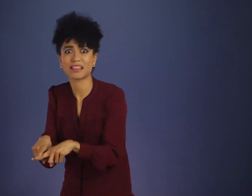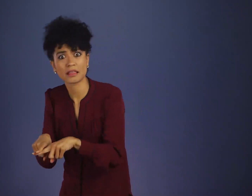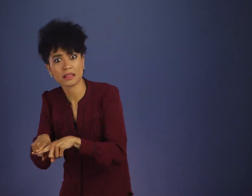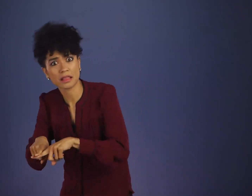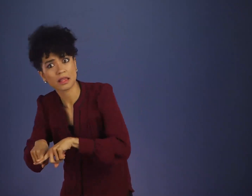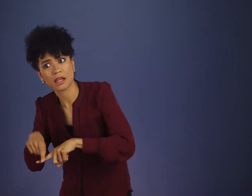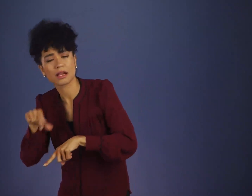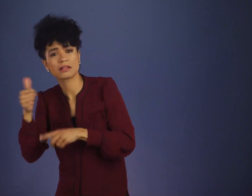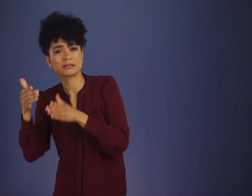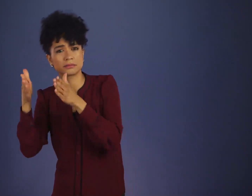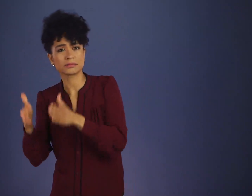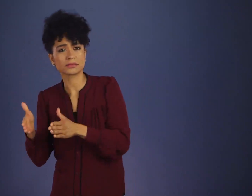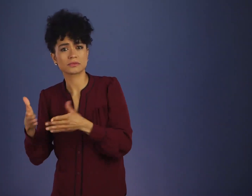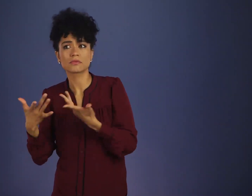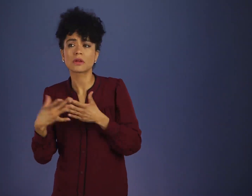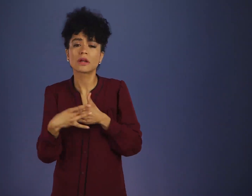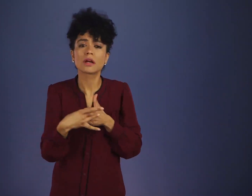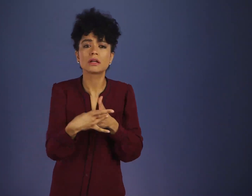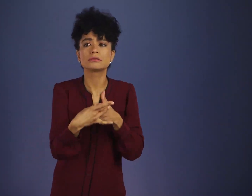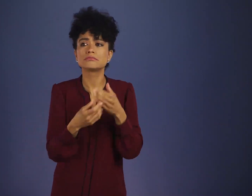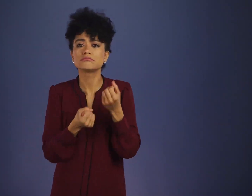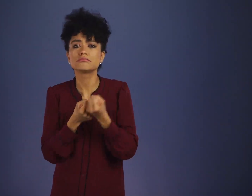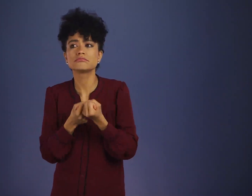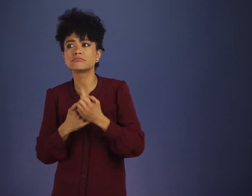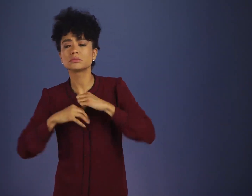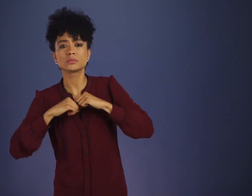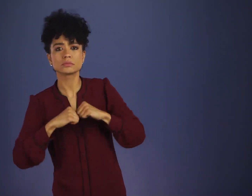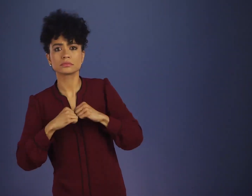upon a stronger person for guidance and protection.